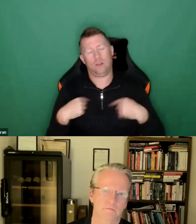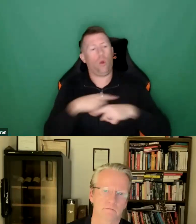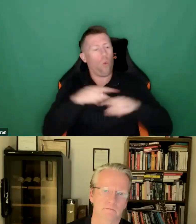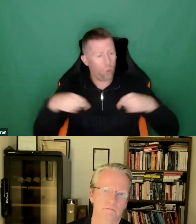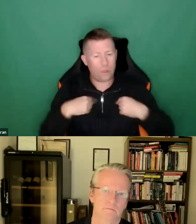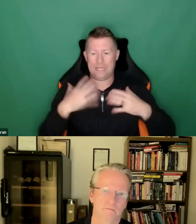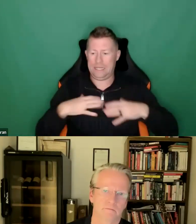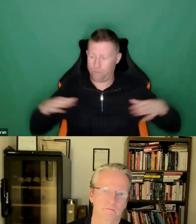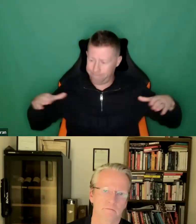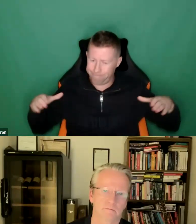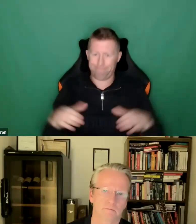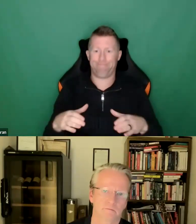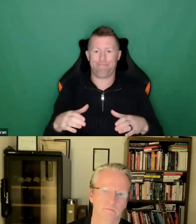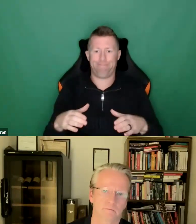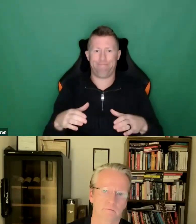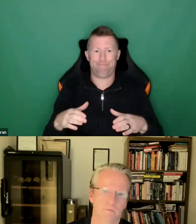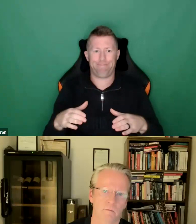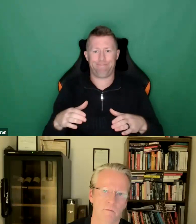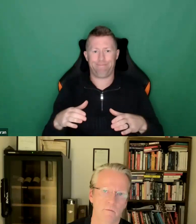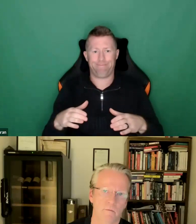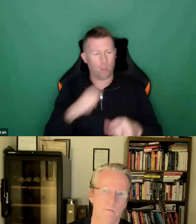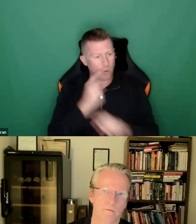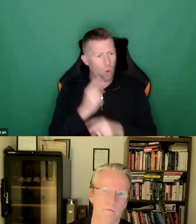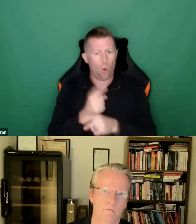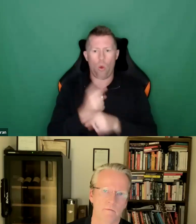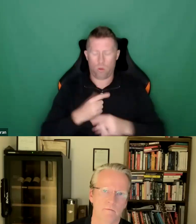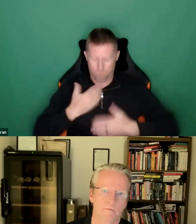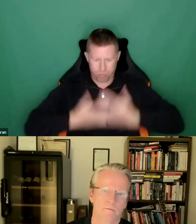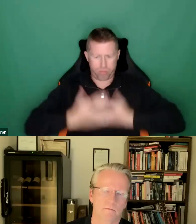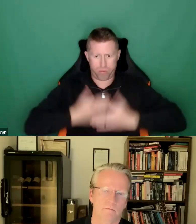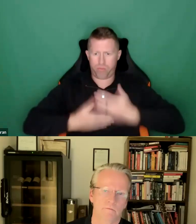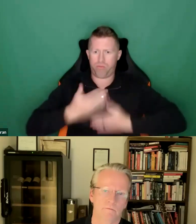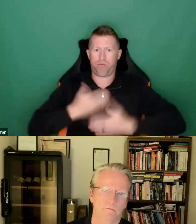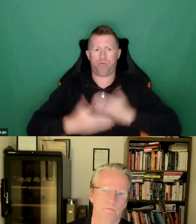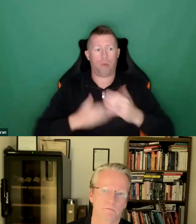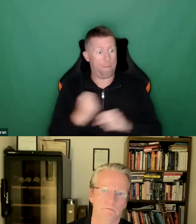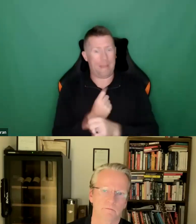all of you who have joined us this evening. I think what we've heard is that change is